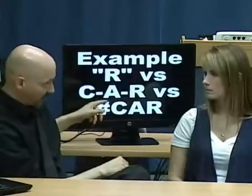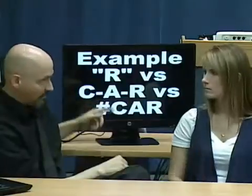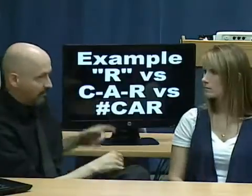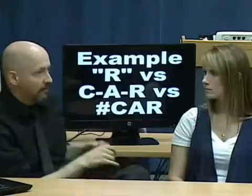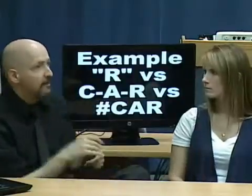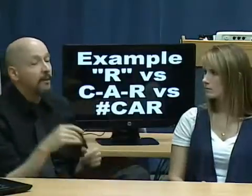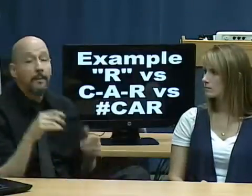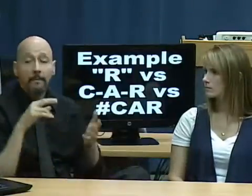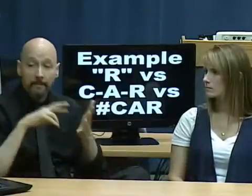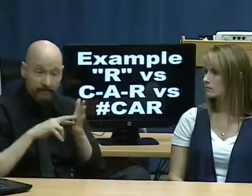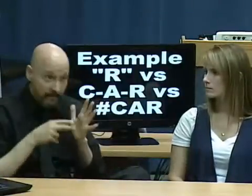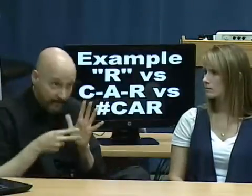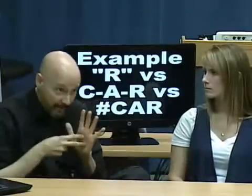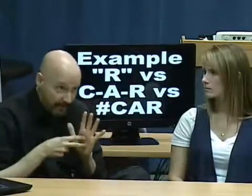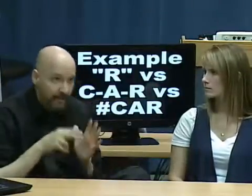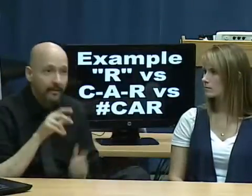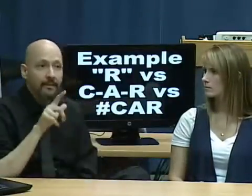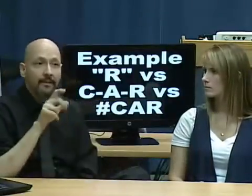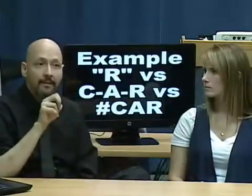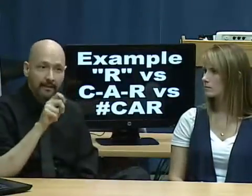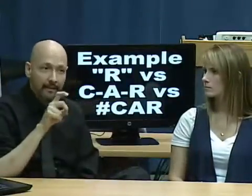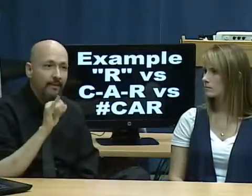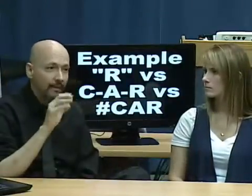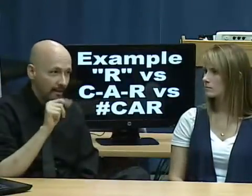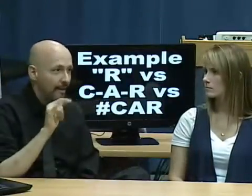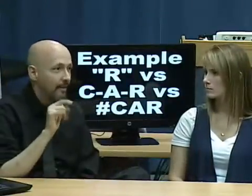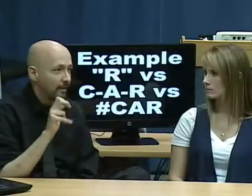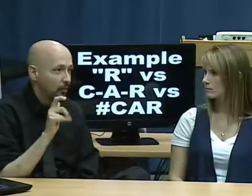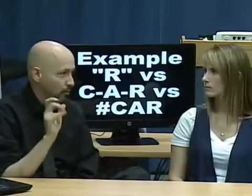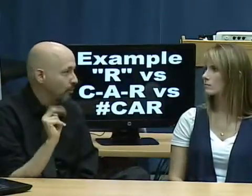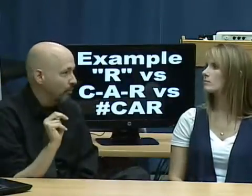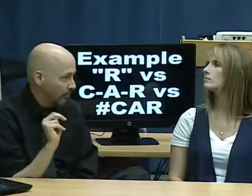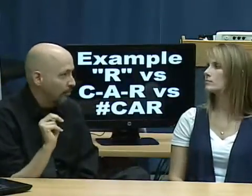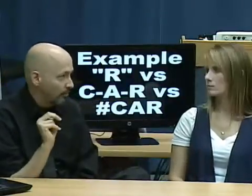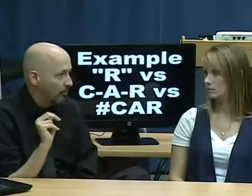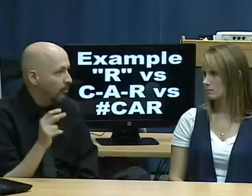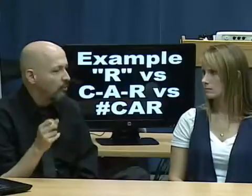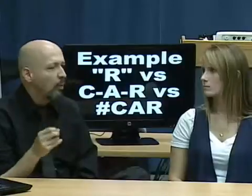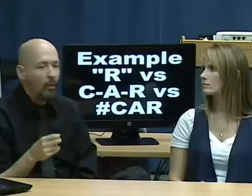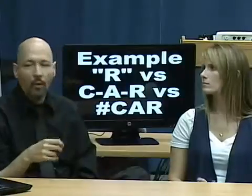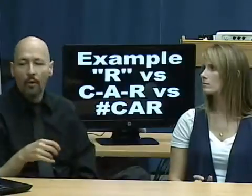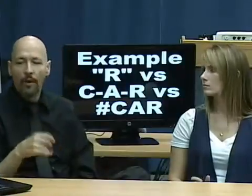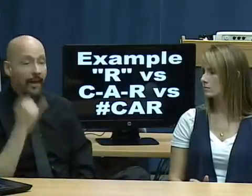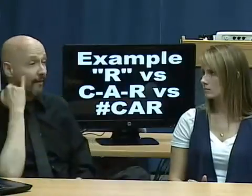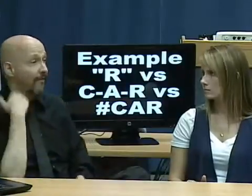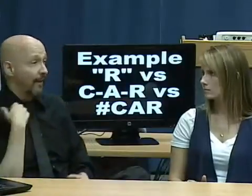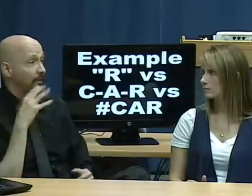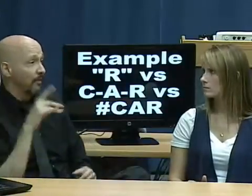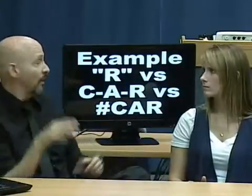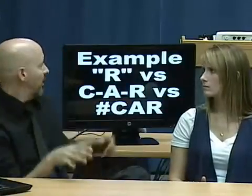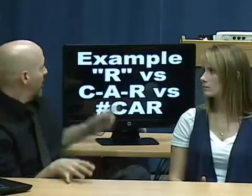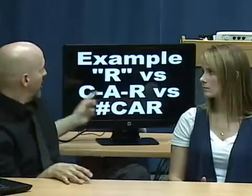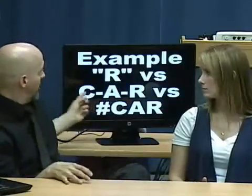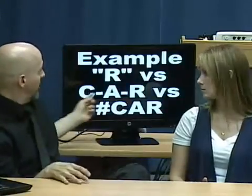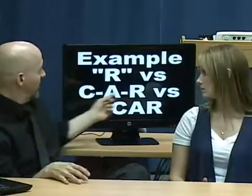The # means "L-E-X-I-C-A-L-I-Z-A-T-I-O-N" If I see these dashes, it means it is simply fingerspelled.